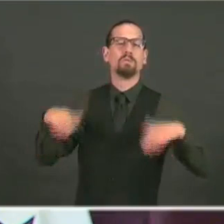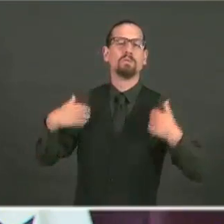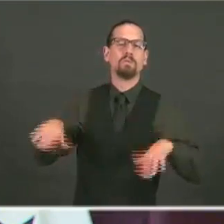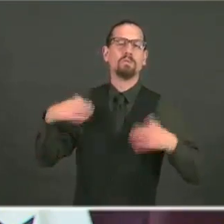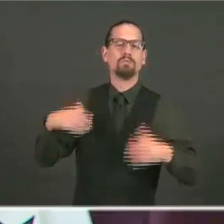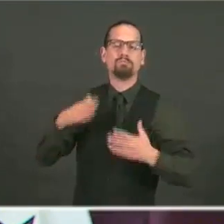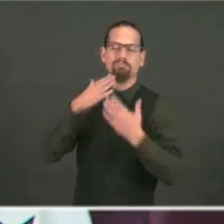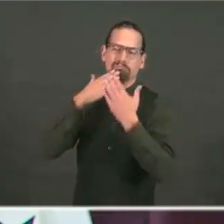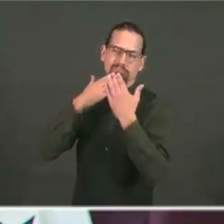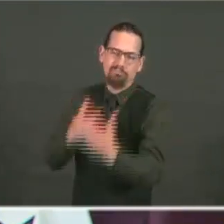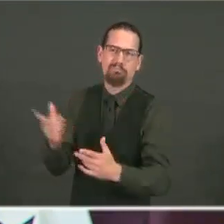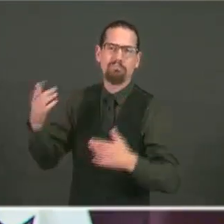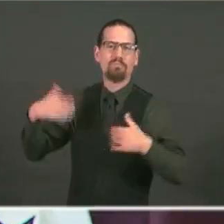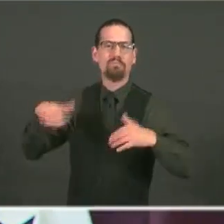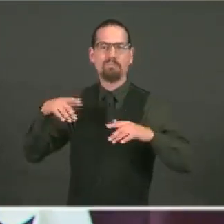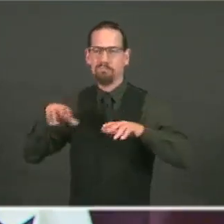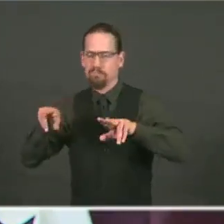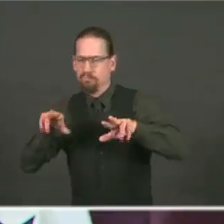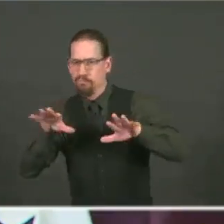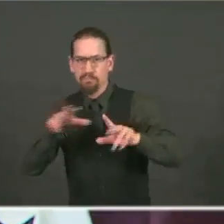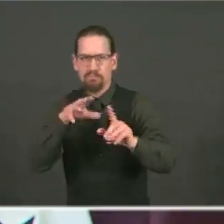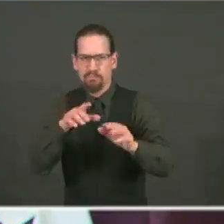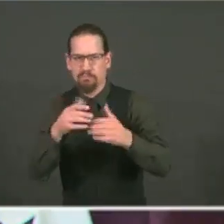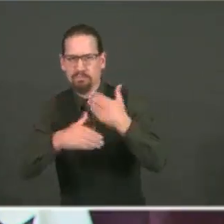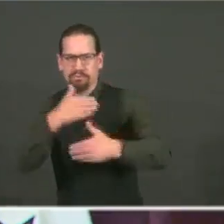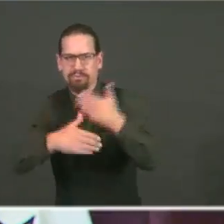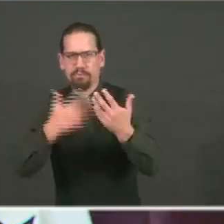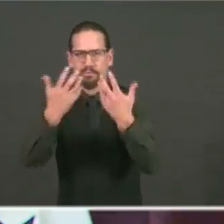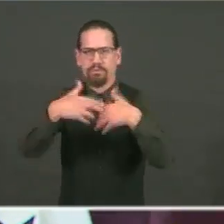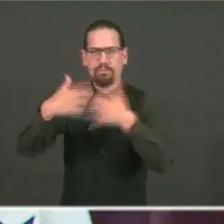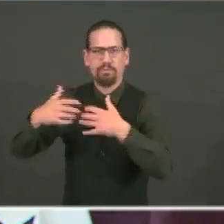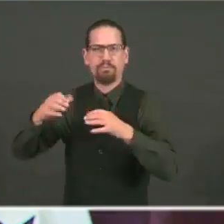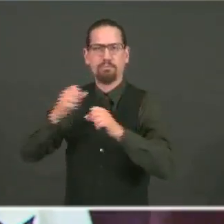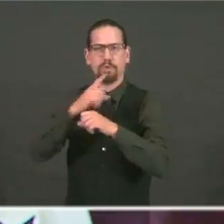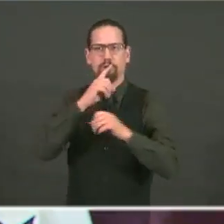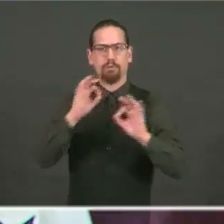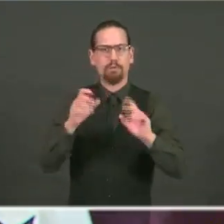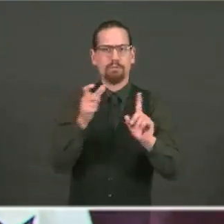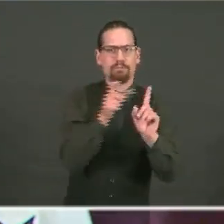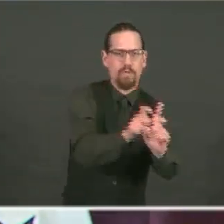DEPARTMENT OF HEALTH TEAM. THEY HAVE TESTED , IMMEDIATELY